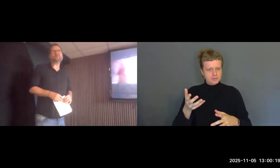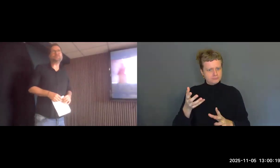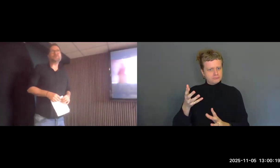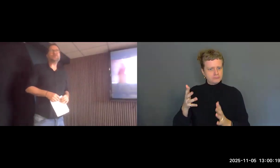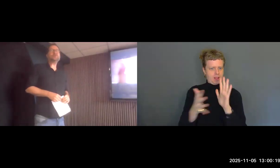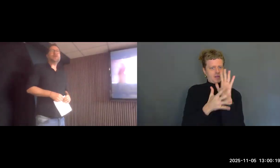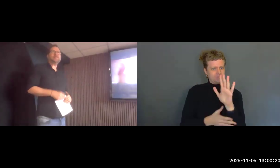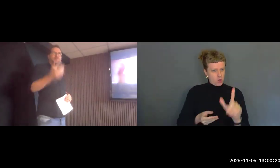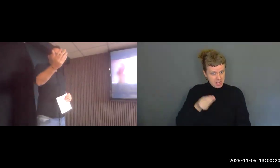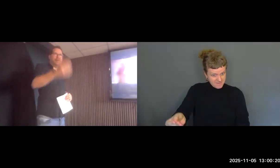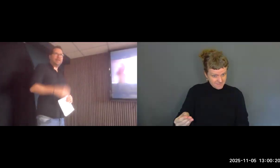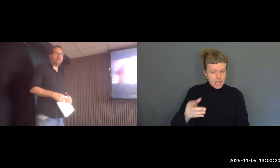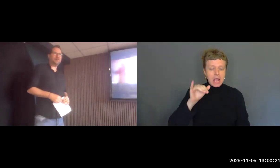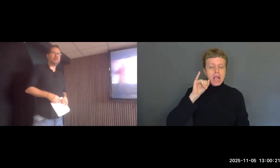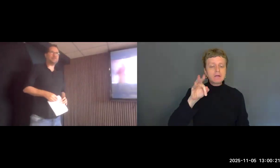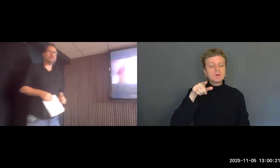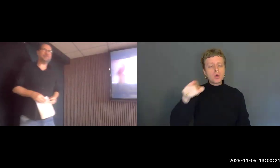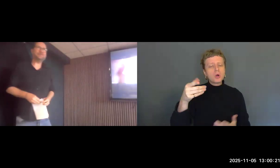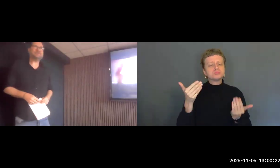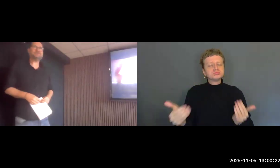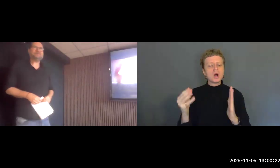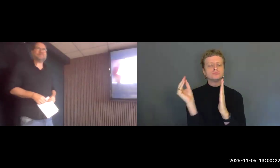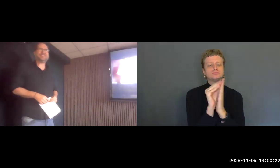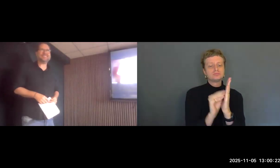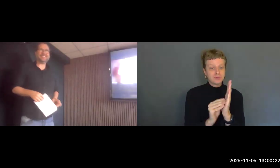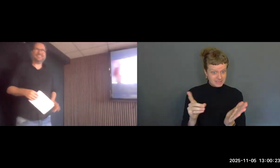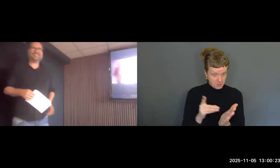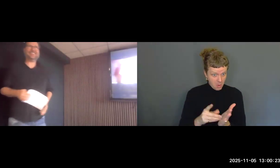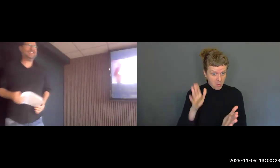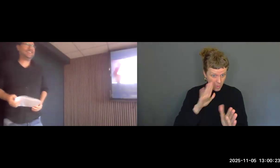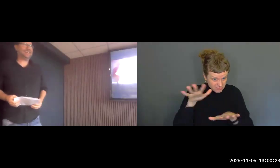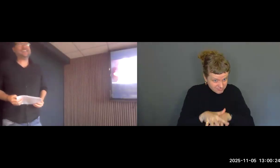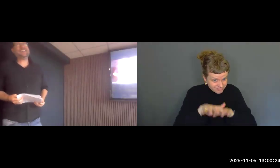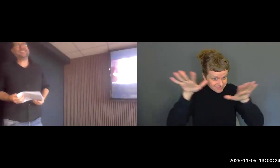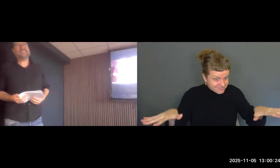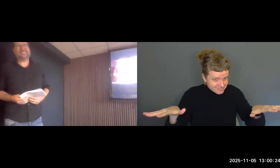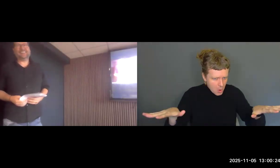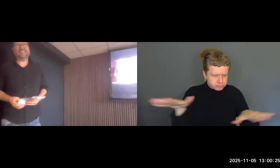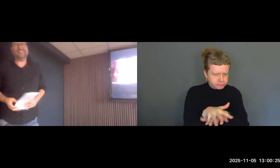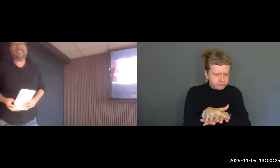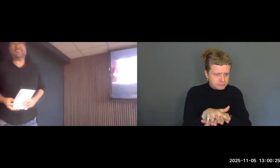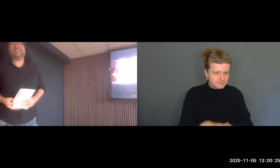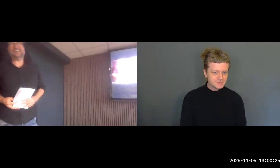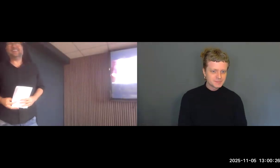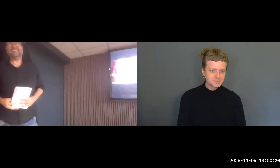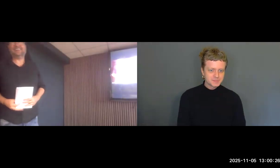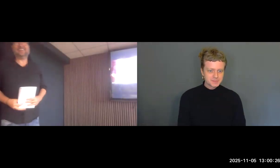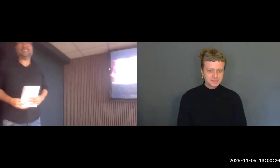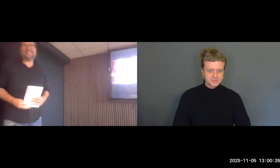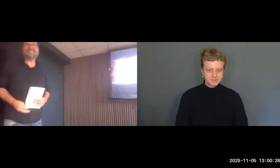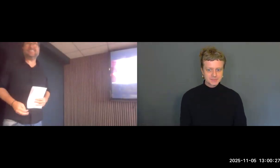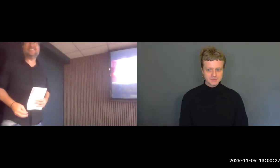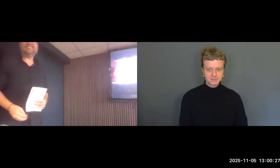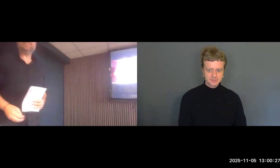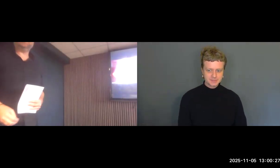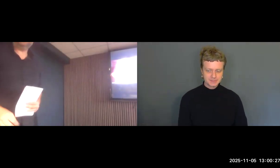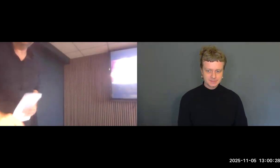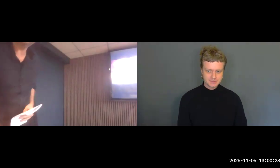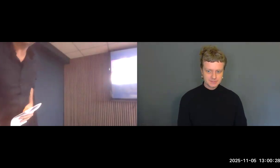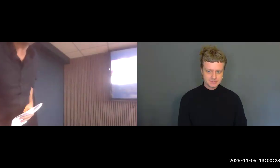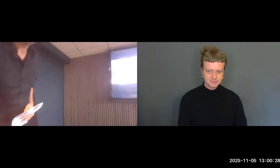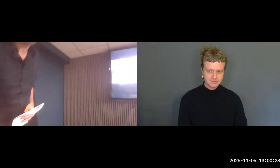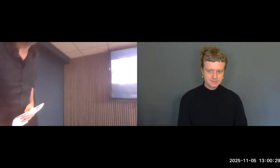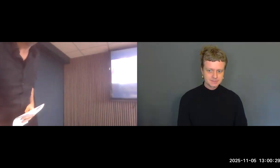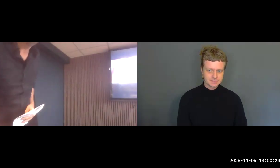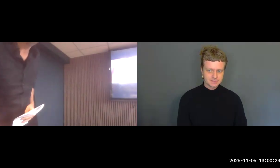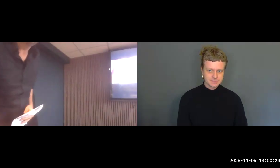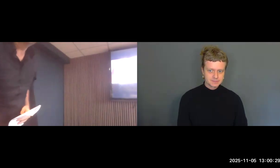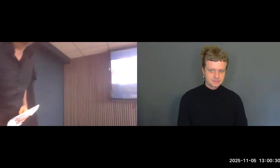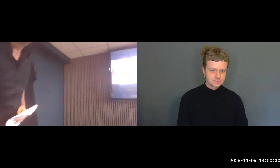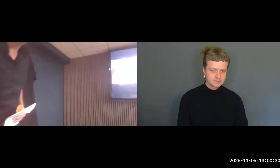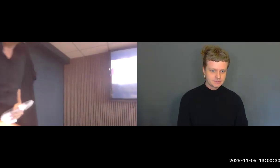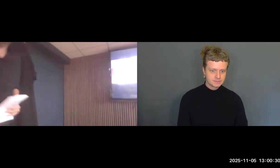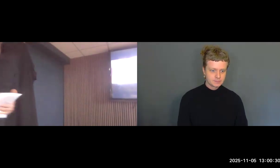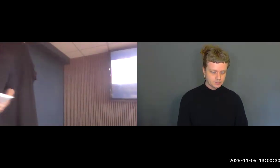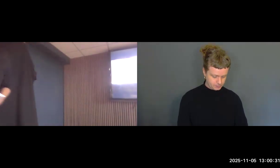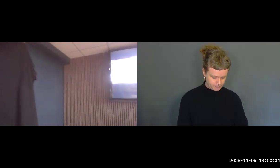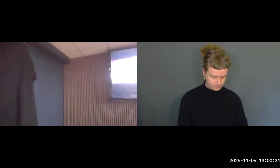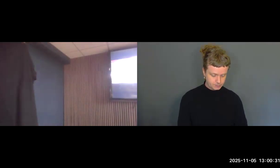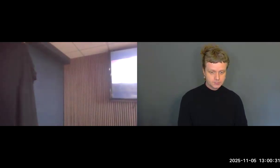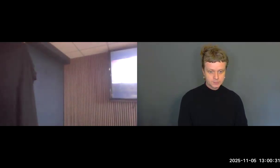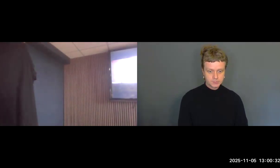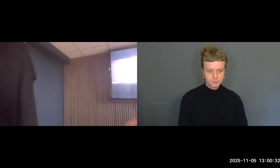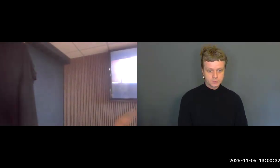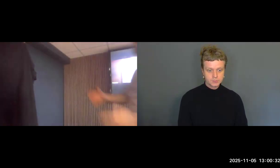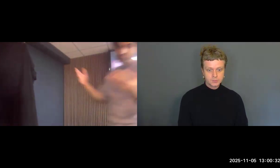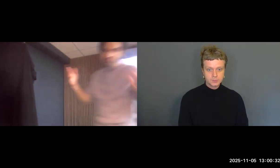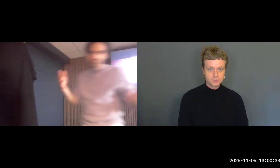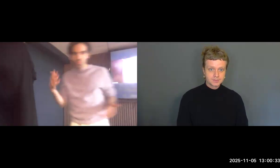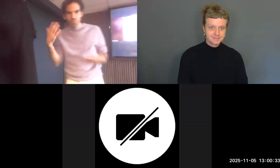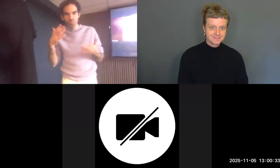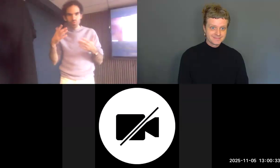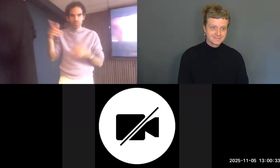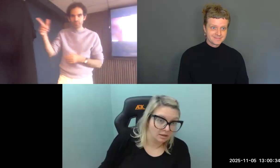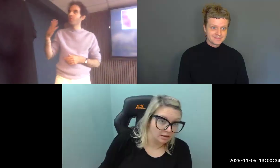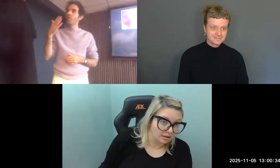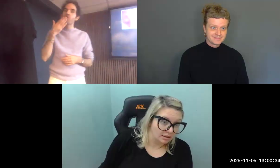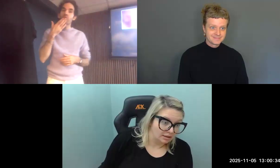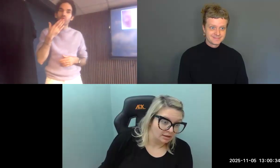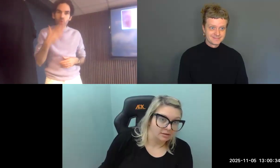Would you do that if you were a lexicographer?